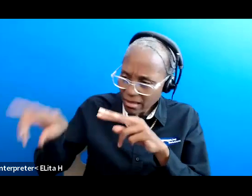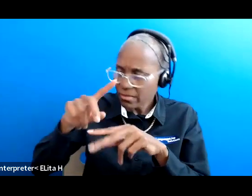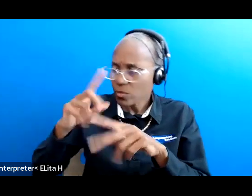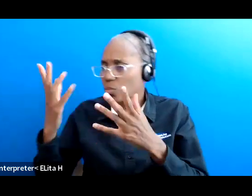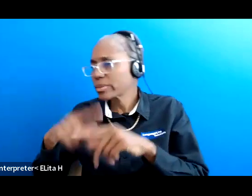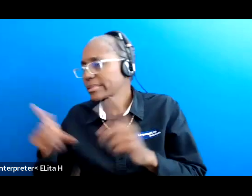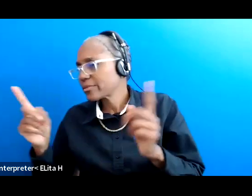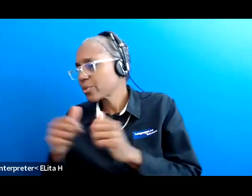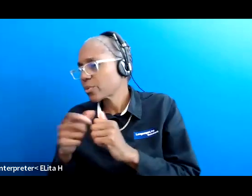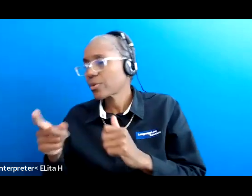So that would be an important thing.